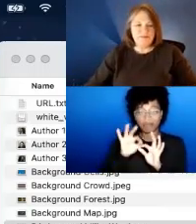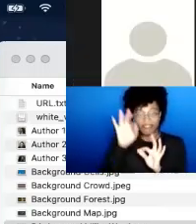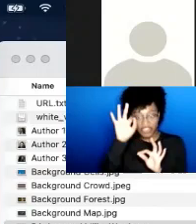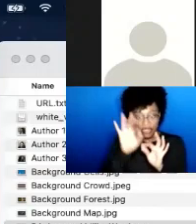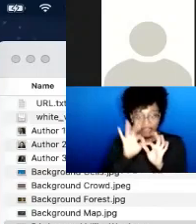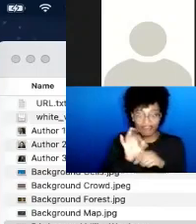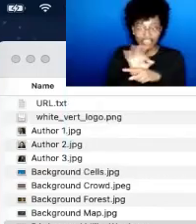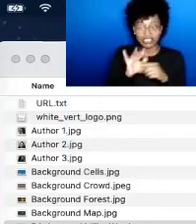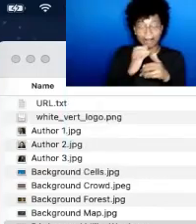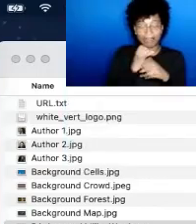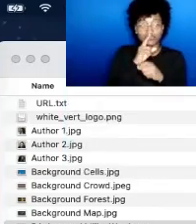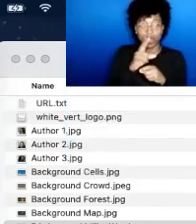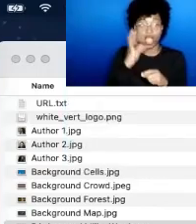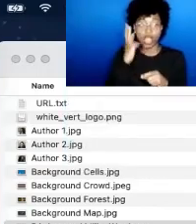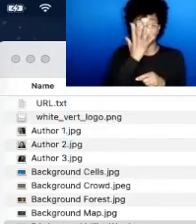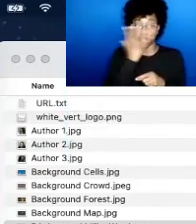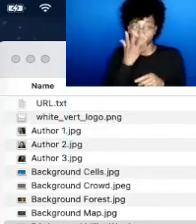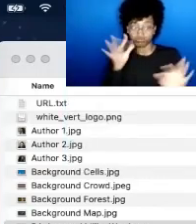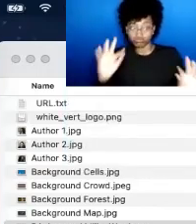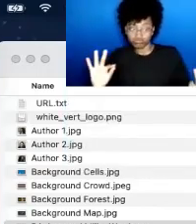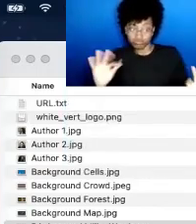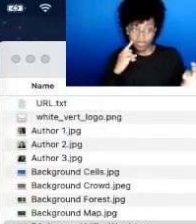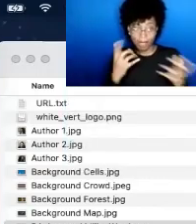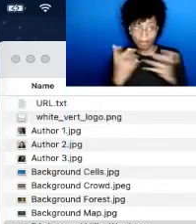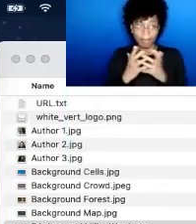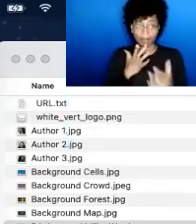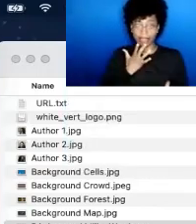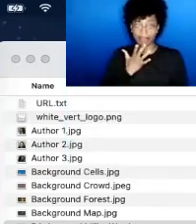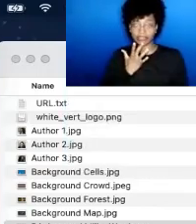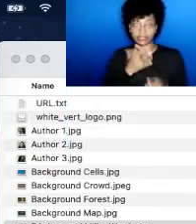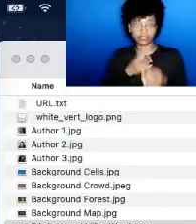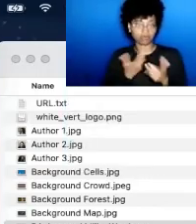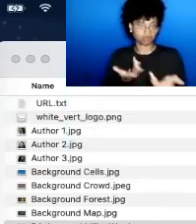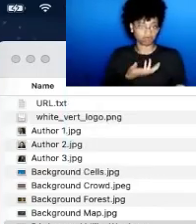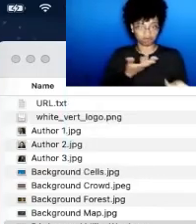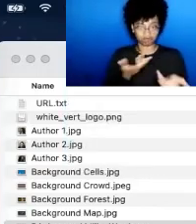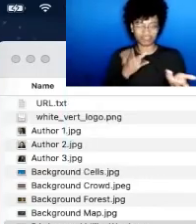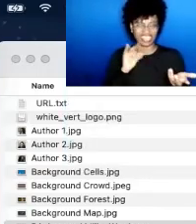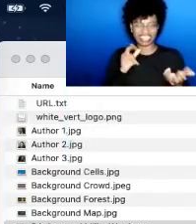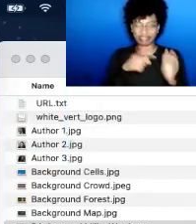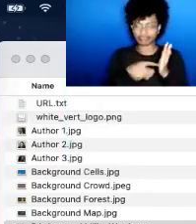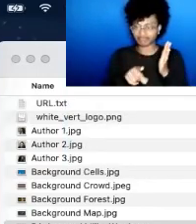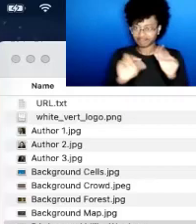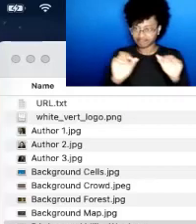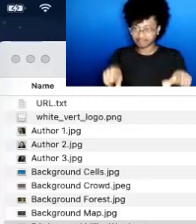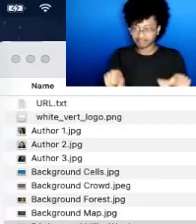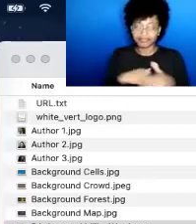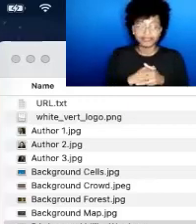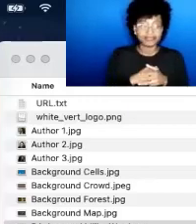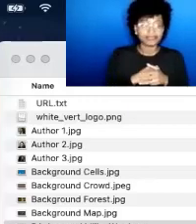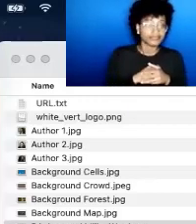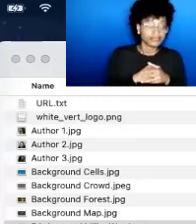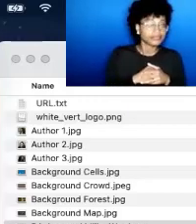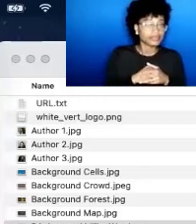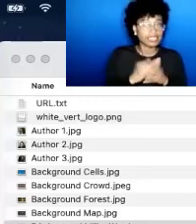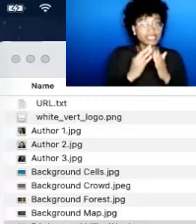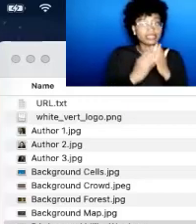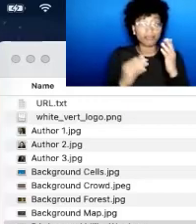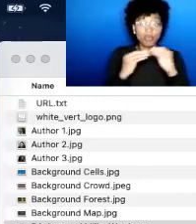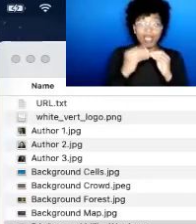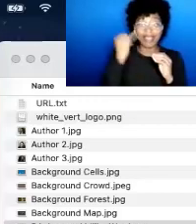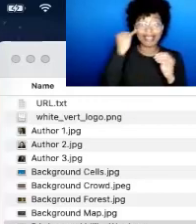is looking the way you wanted to. 07:01:25 Some more ideas in terms of images.